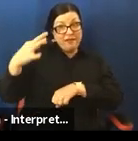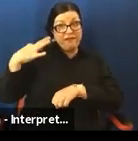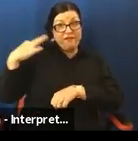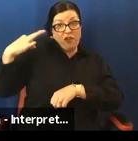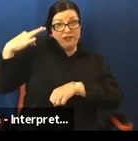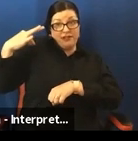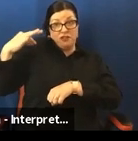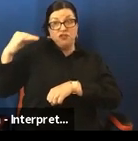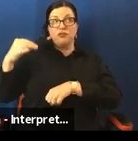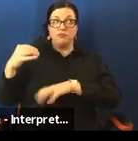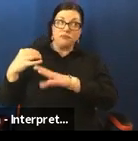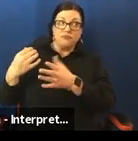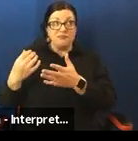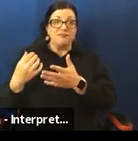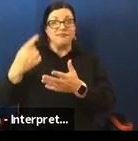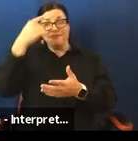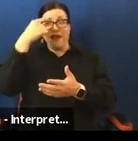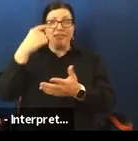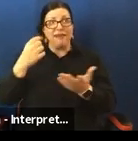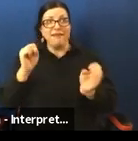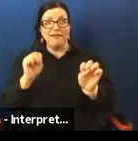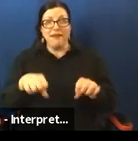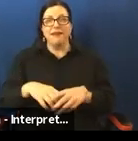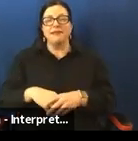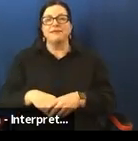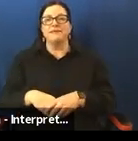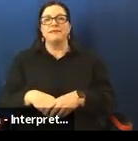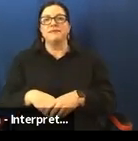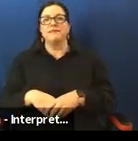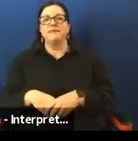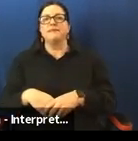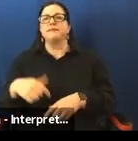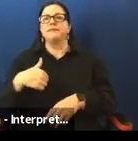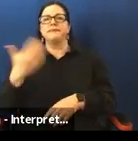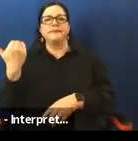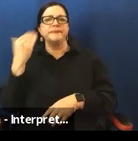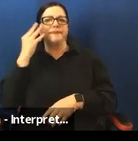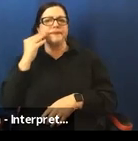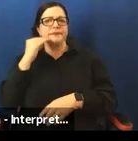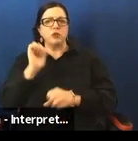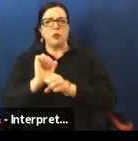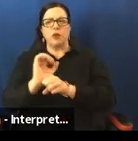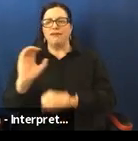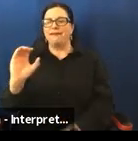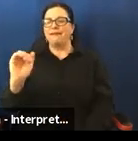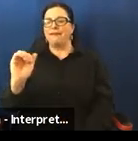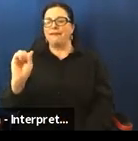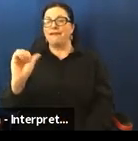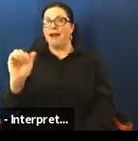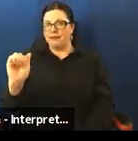Jason Williams: Real quick plug to I used to work at Casa court appointed special advocates and that is an organization that advocates for foster youth.